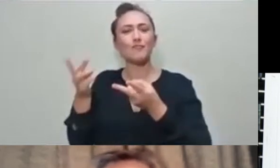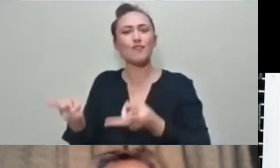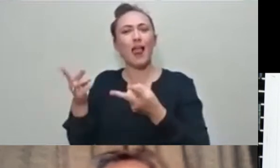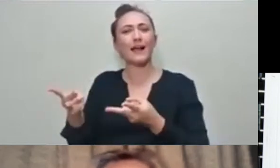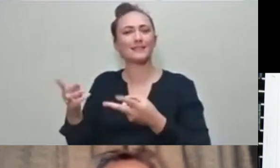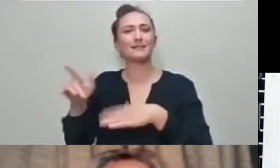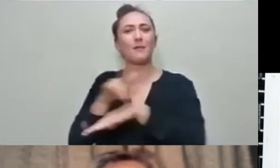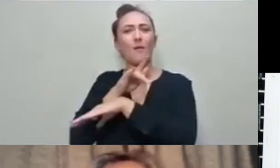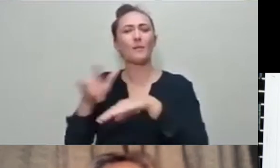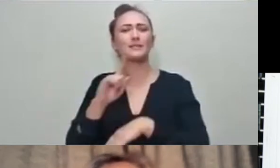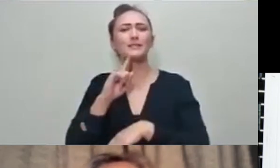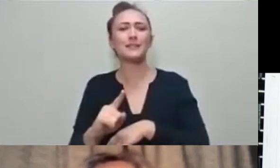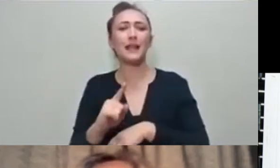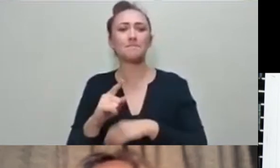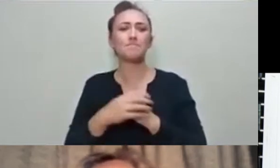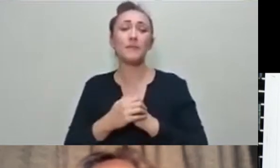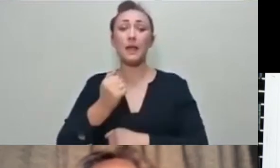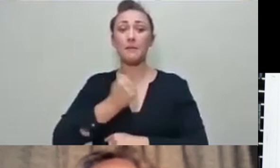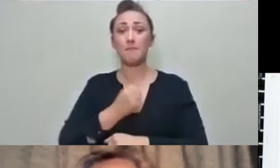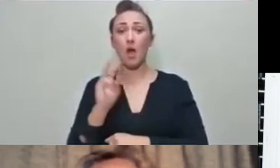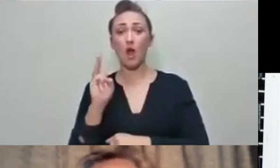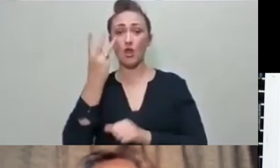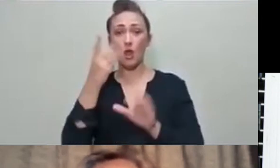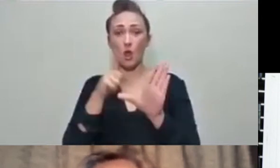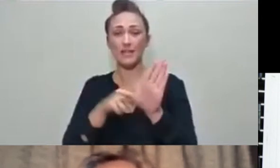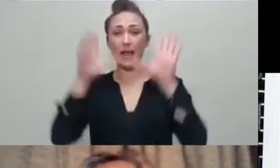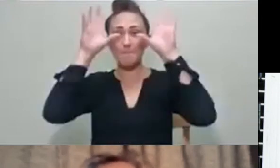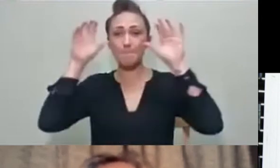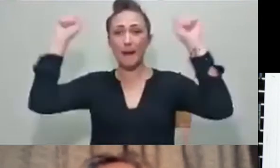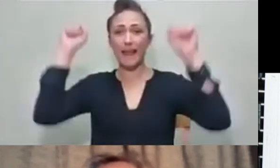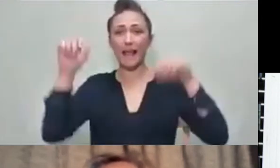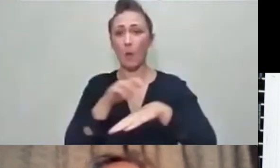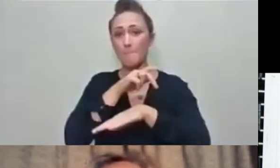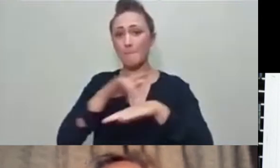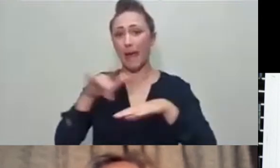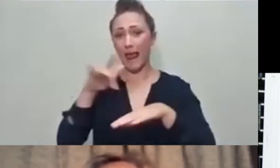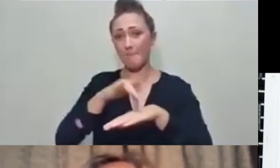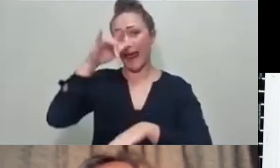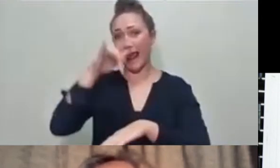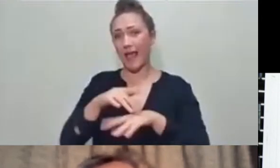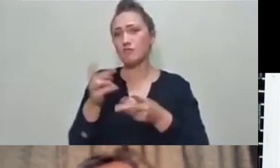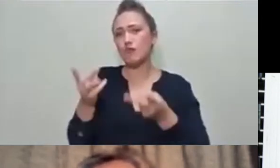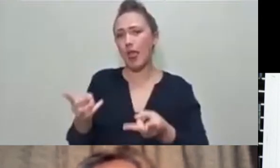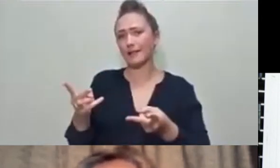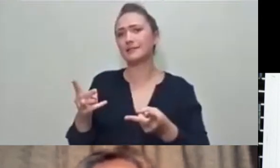She said, this is my third year doing the Manukau ballet in a box relaxed performance and I look forward to it every year.